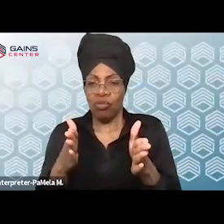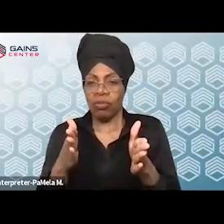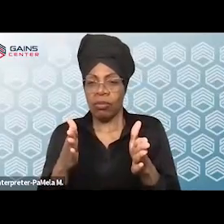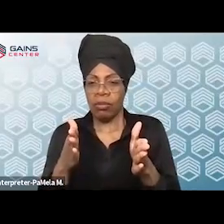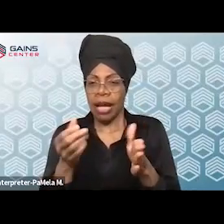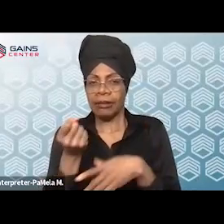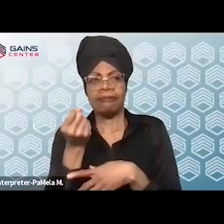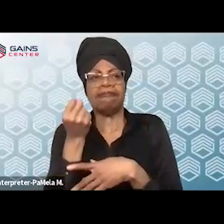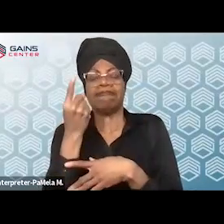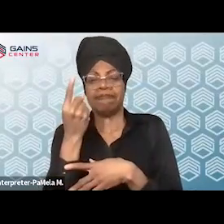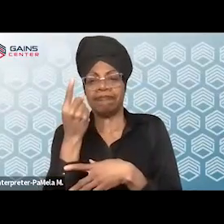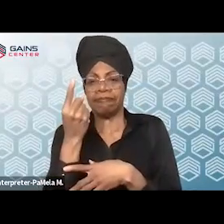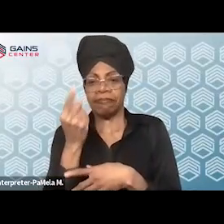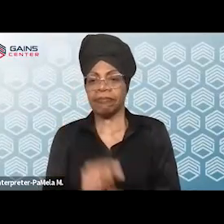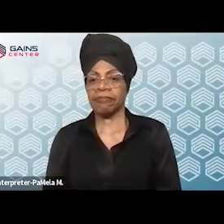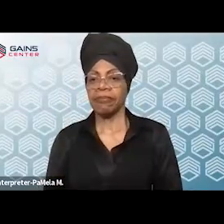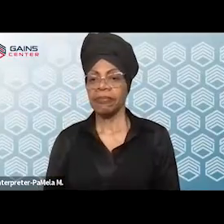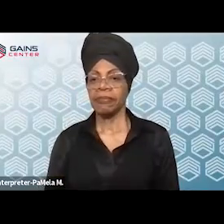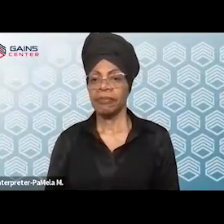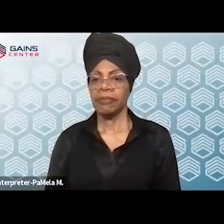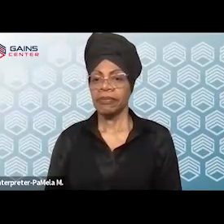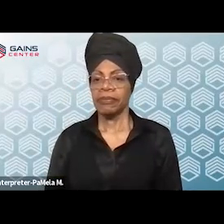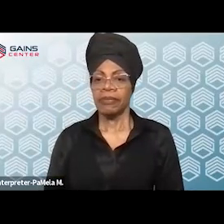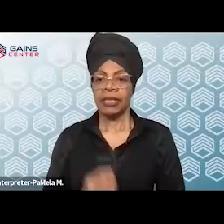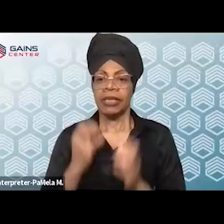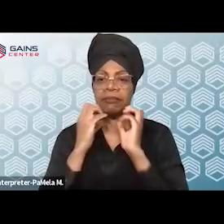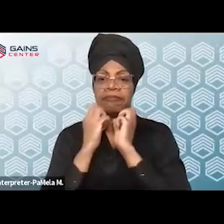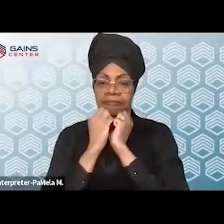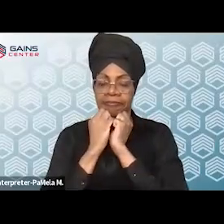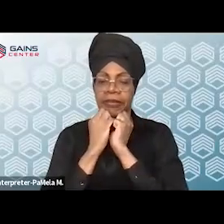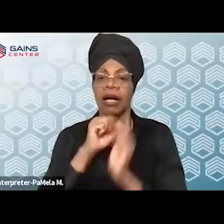And I left that presentation,